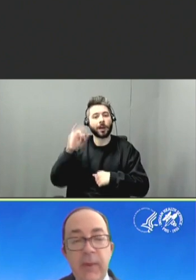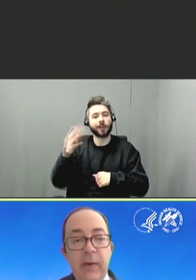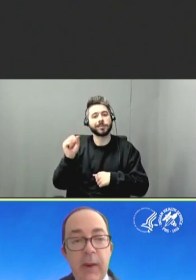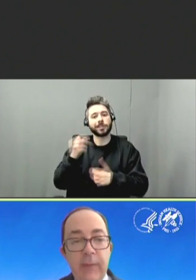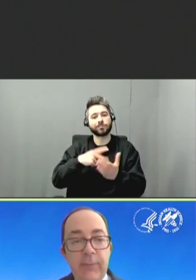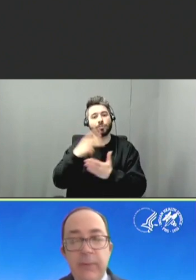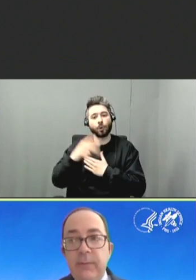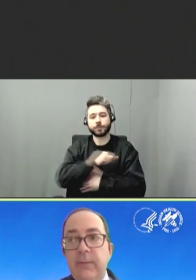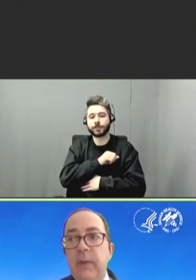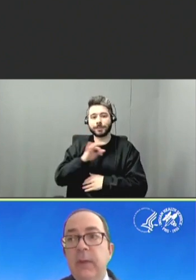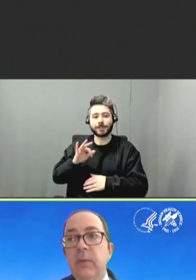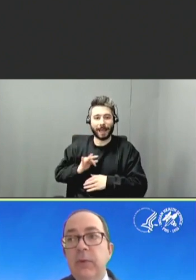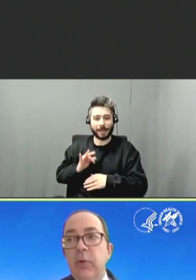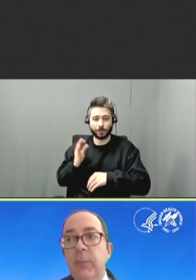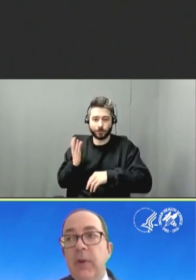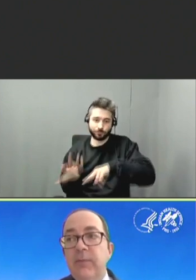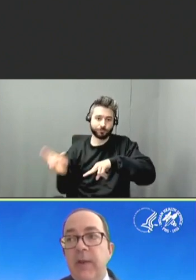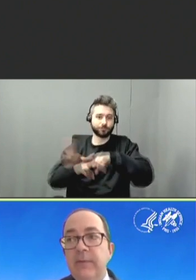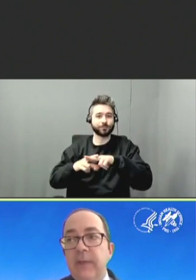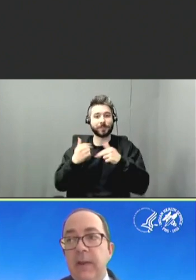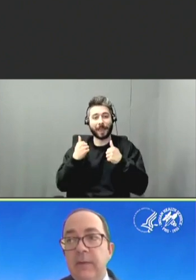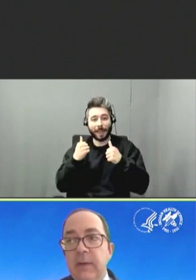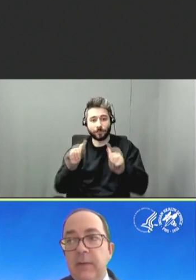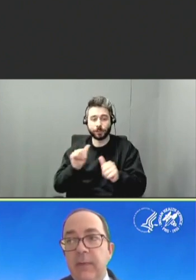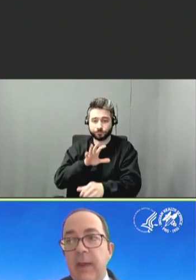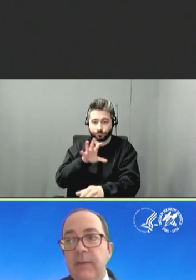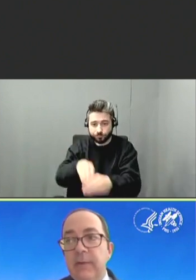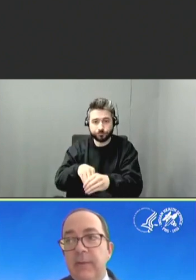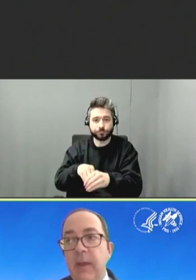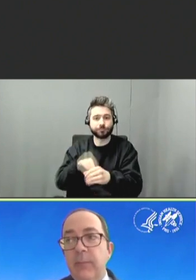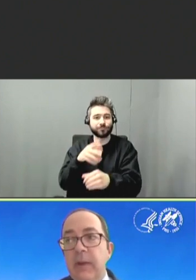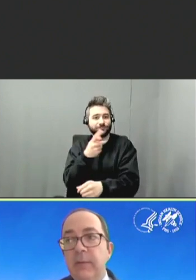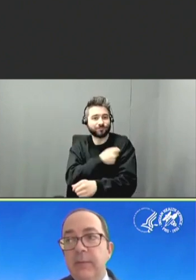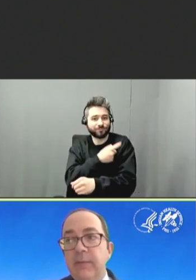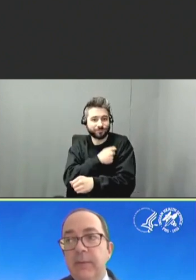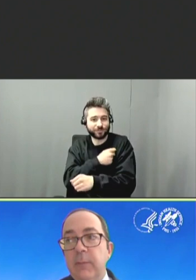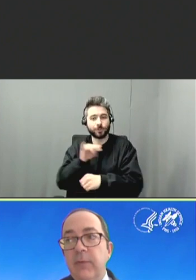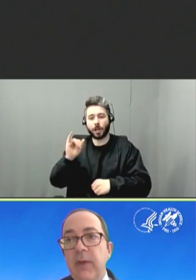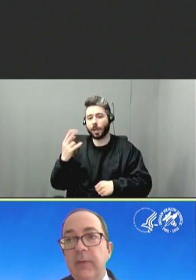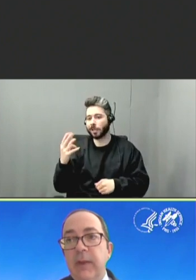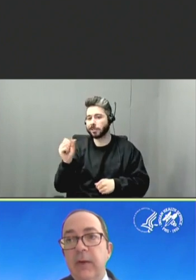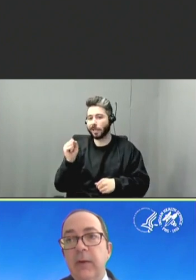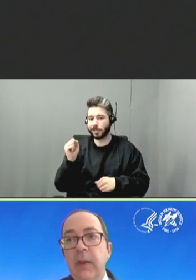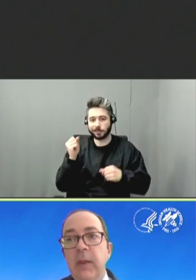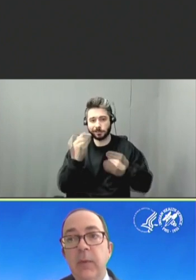our efforts to incorporate vaccination into the IHS comprehensive system of health care,